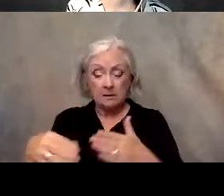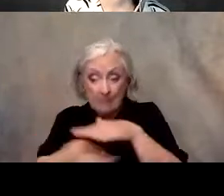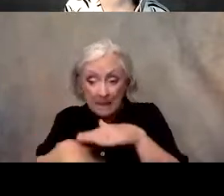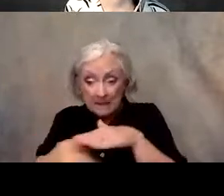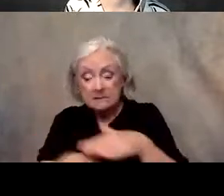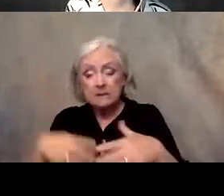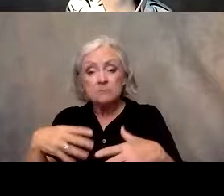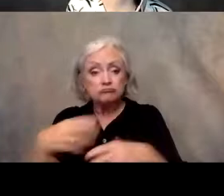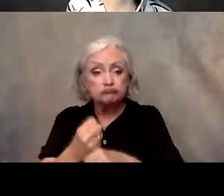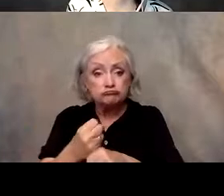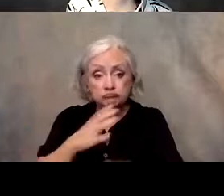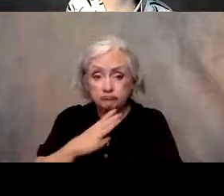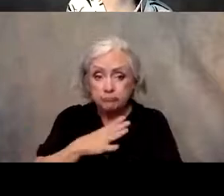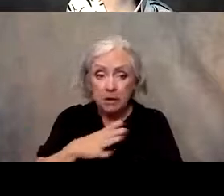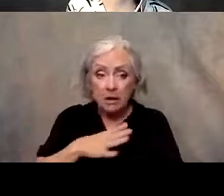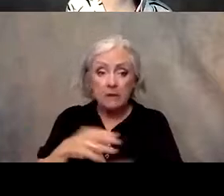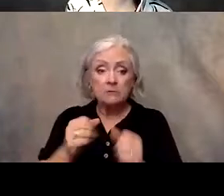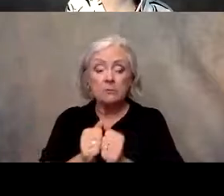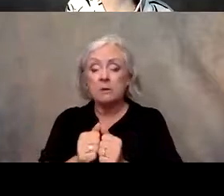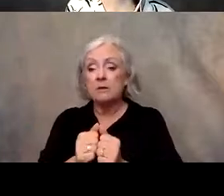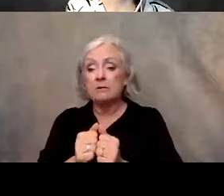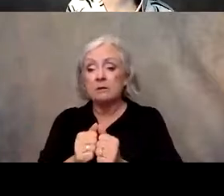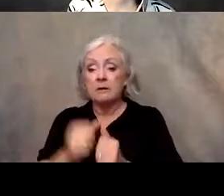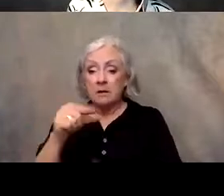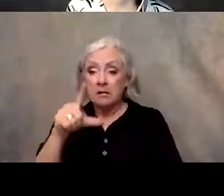we previously discussed, is so helpful. Providing a glossary